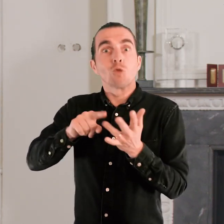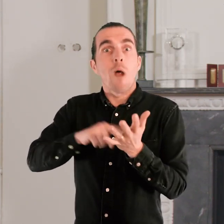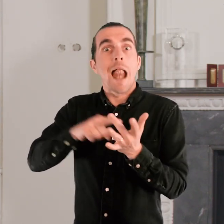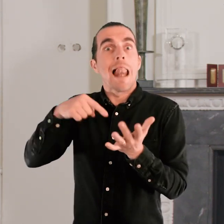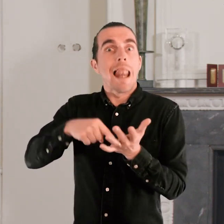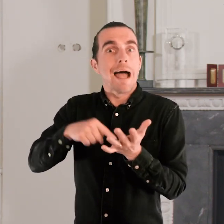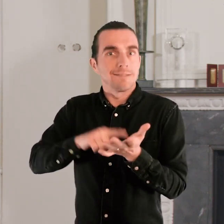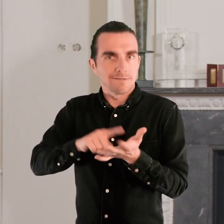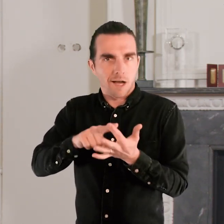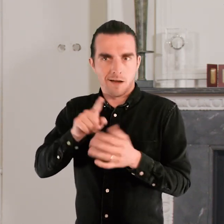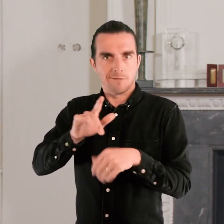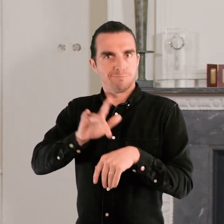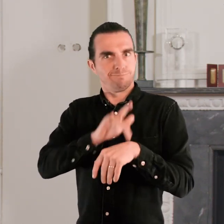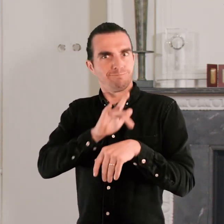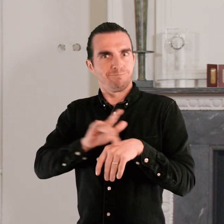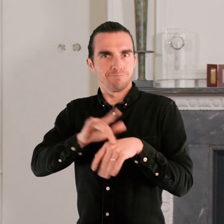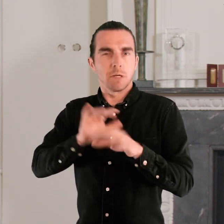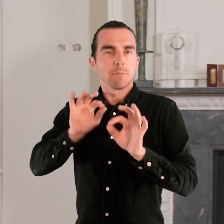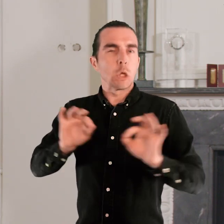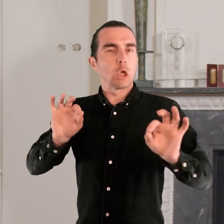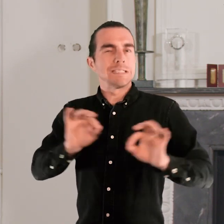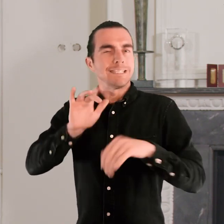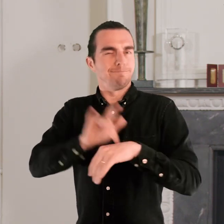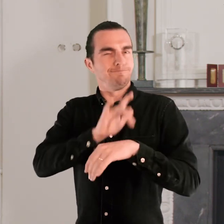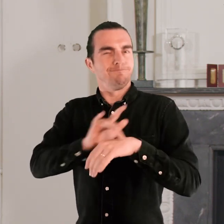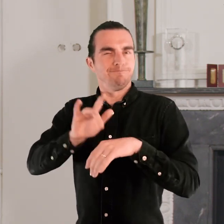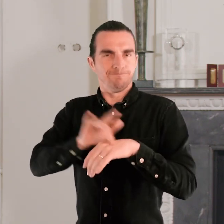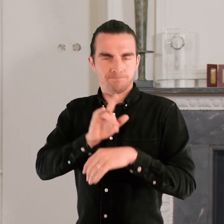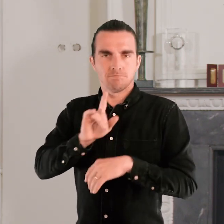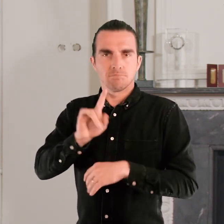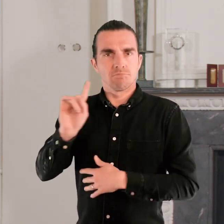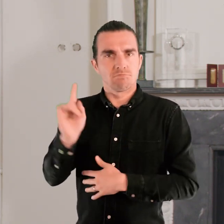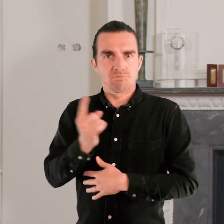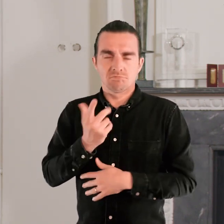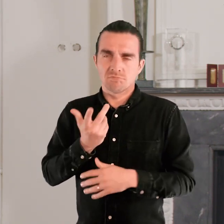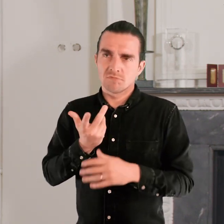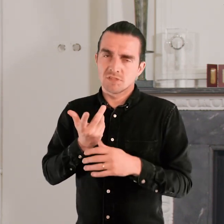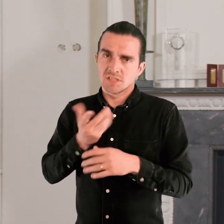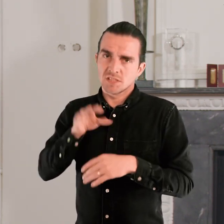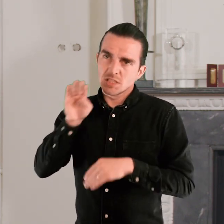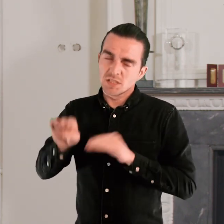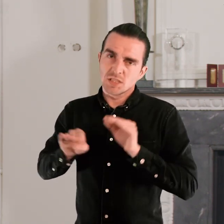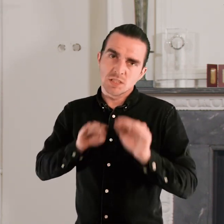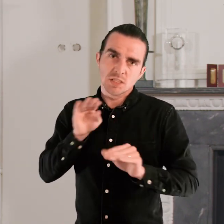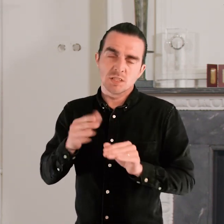and he's one of the characters in the play, in the musical, and he's an inveterate beggar.